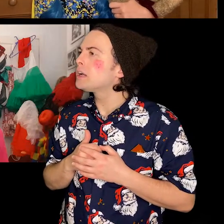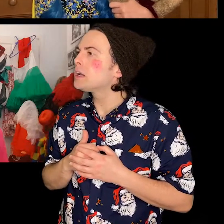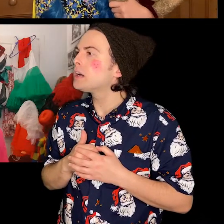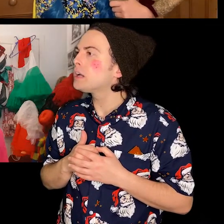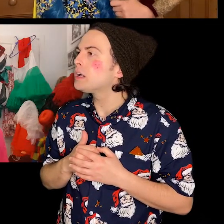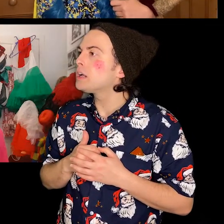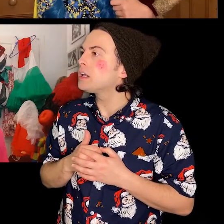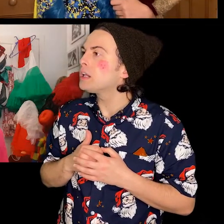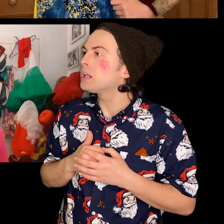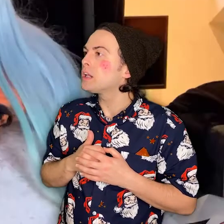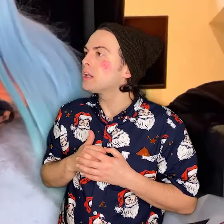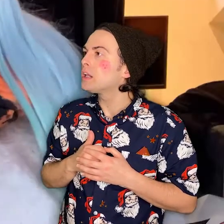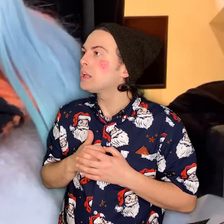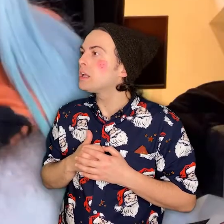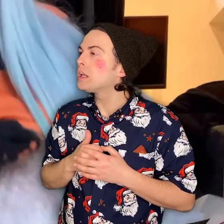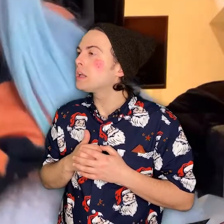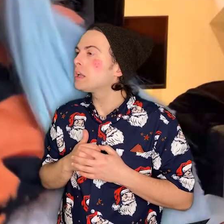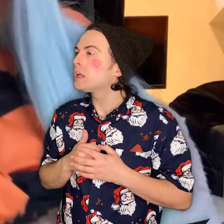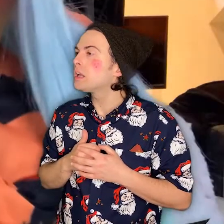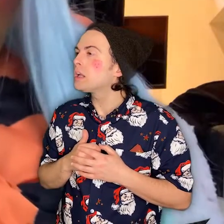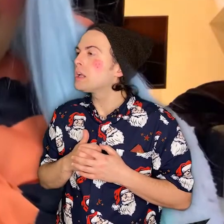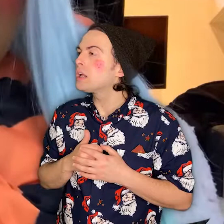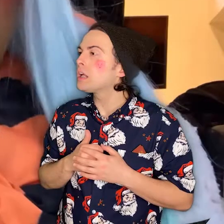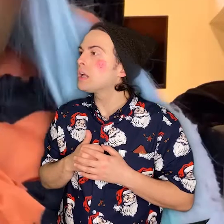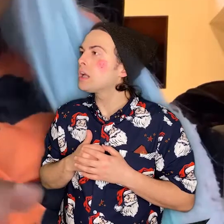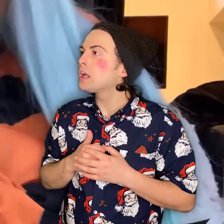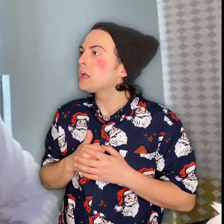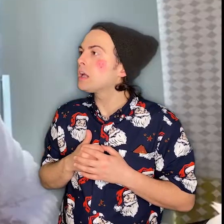suggesting 10 things I hate about you cause that’ll be number 11 and you’ll be off